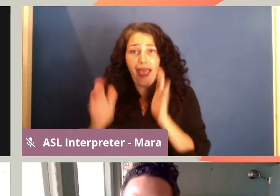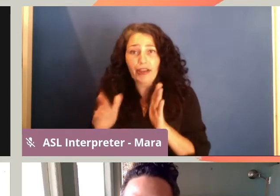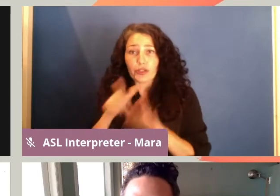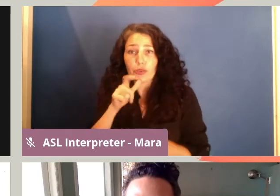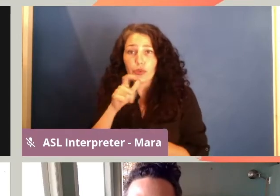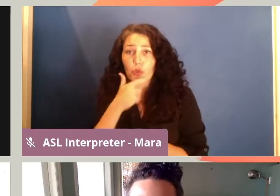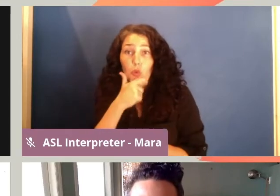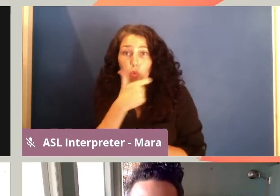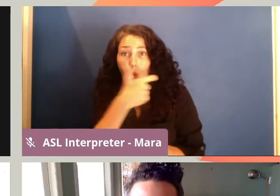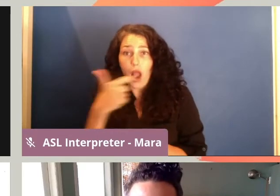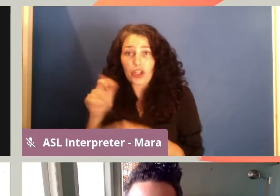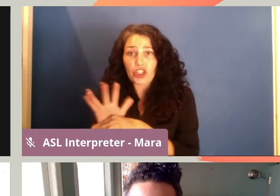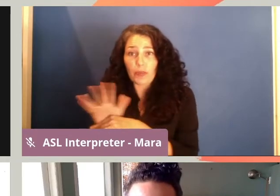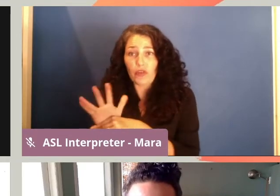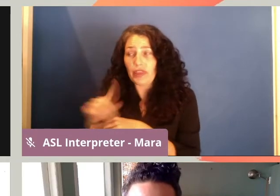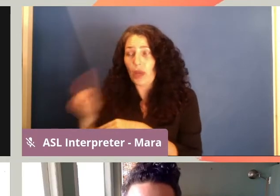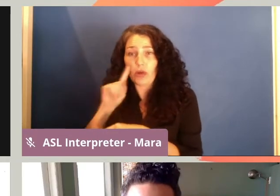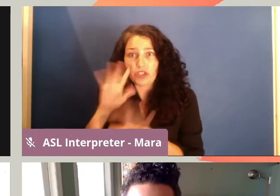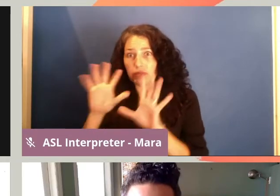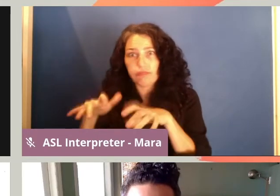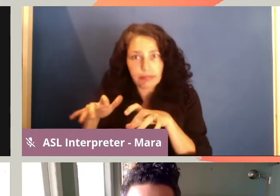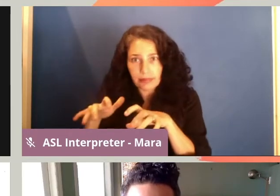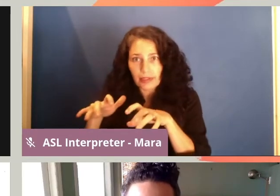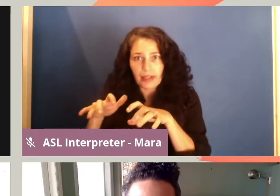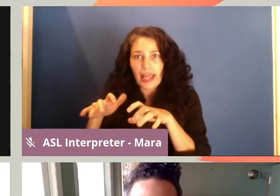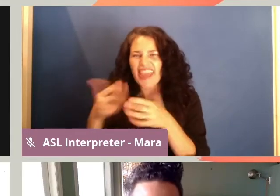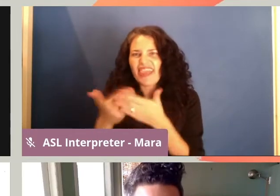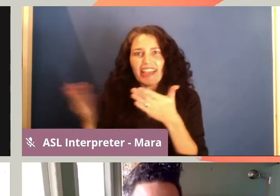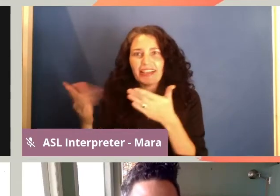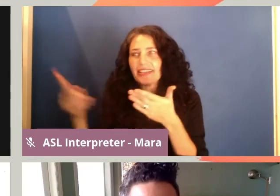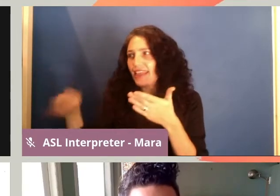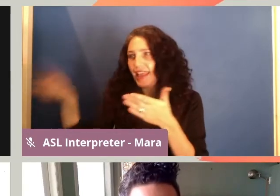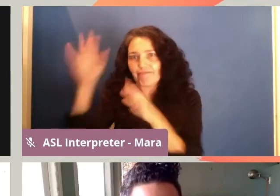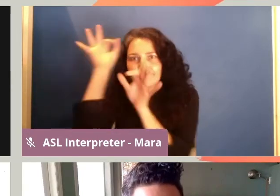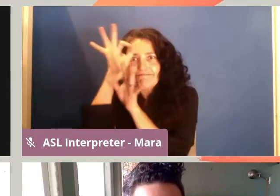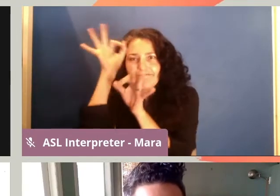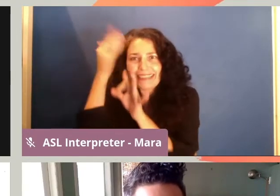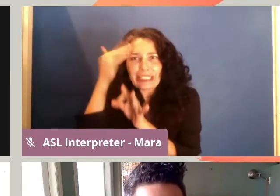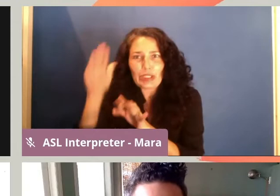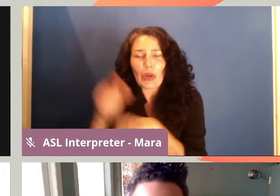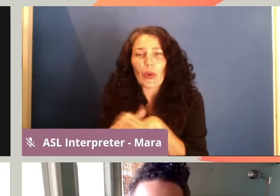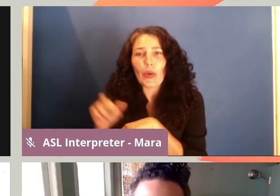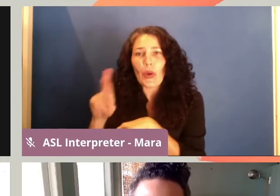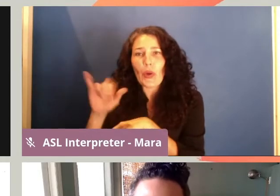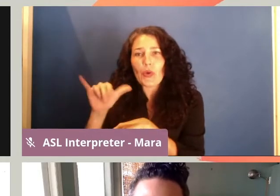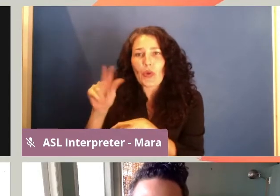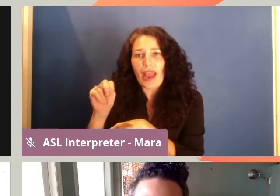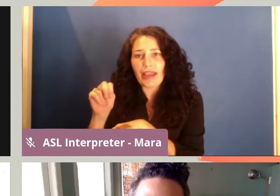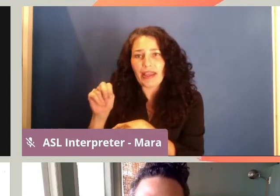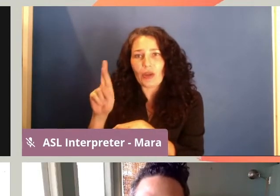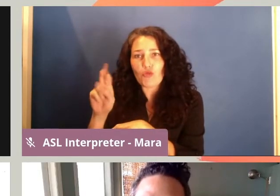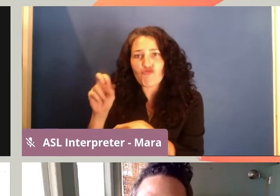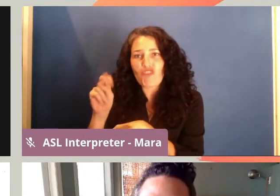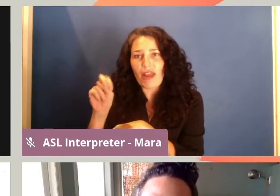about what they didn't know that they didn't know. Ryan Reynolds said in an Instagram story